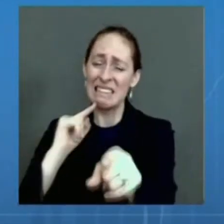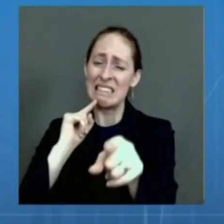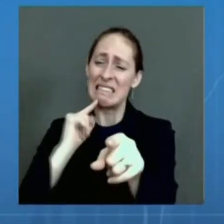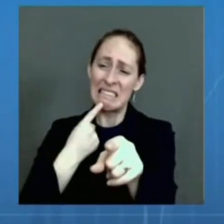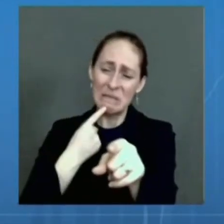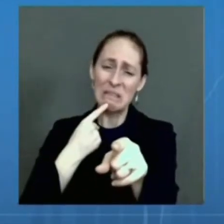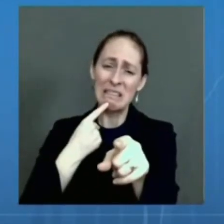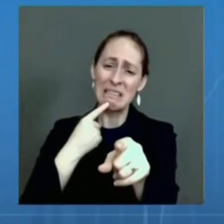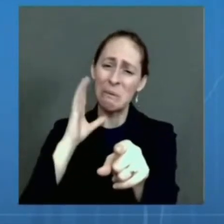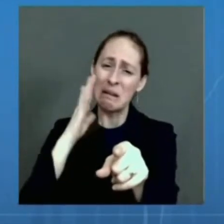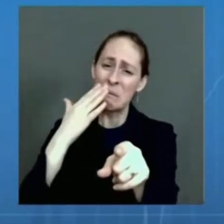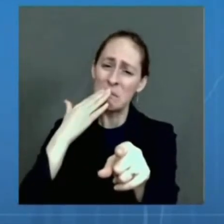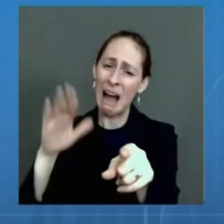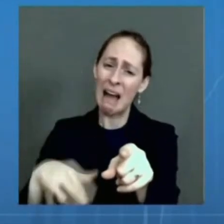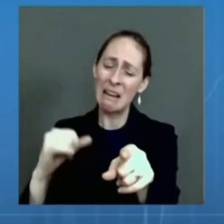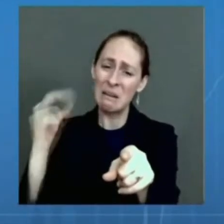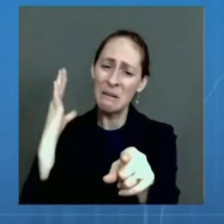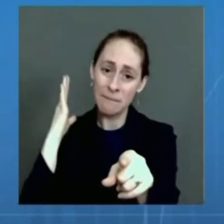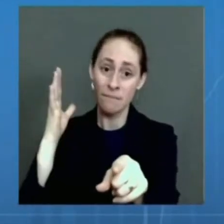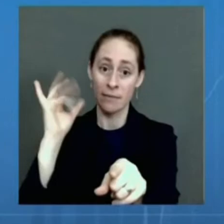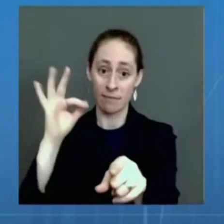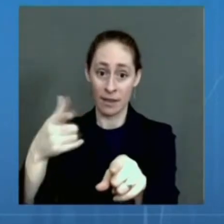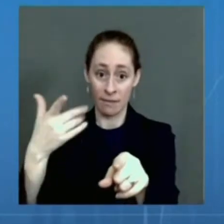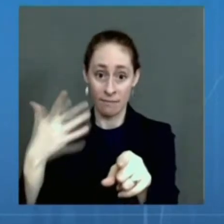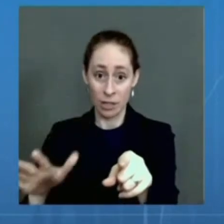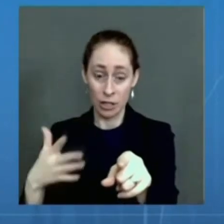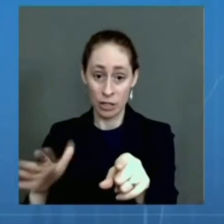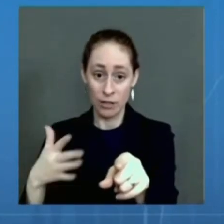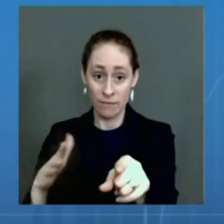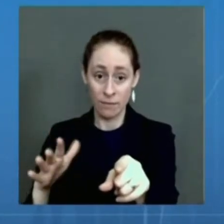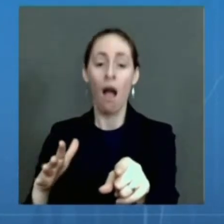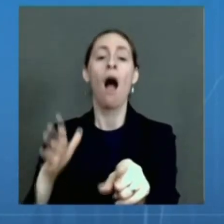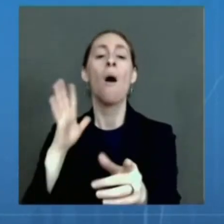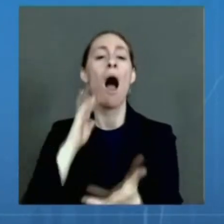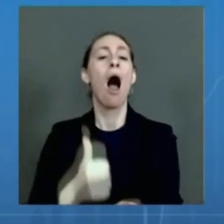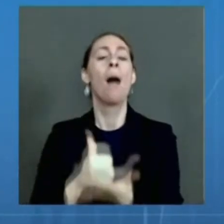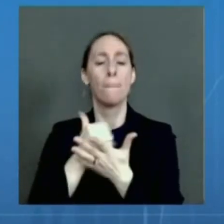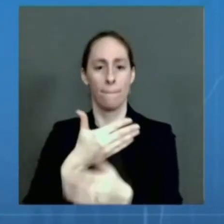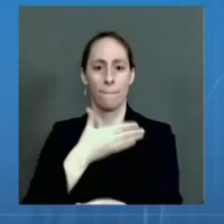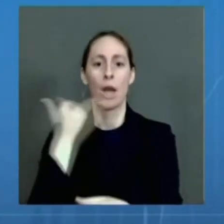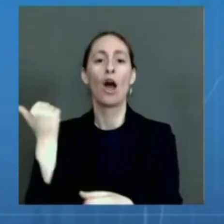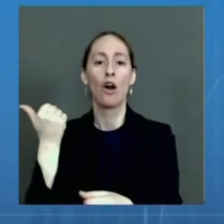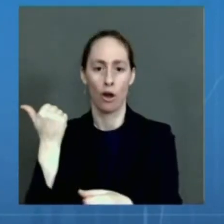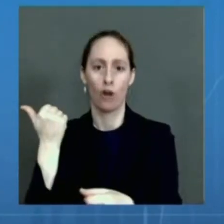INCLUDING HOSPITALIZATION. THE FULLY VACCINATED ARE DOING MUCH BETTER OFF BUT AS I'VE